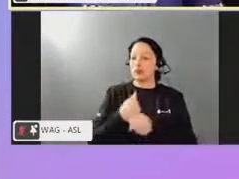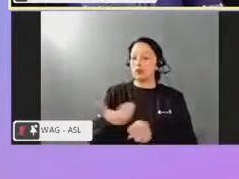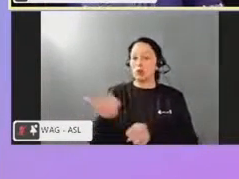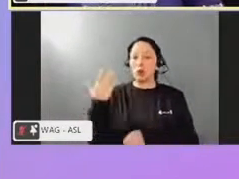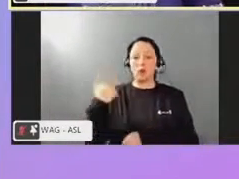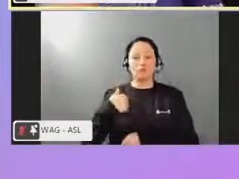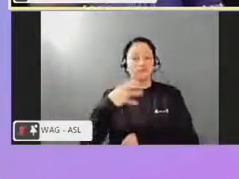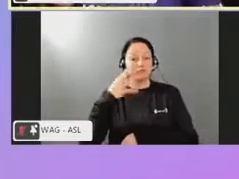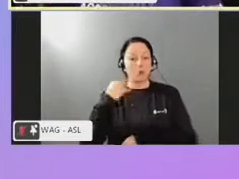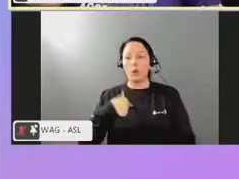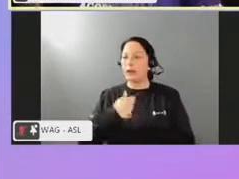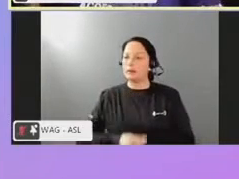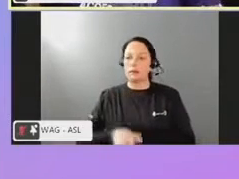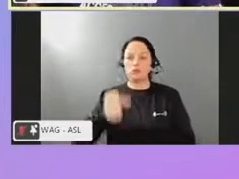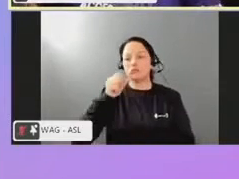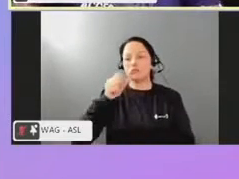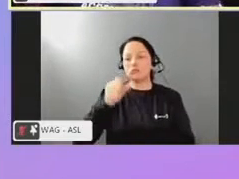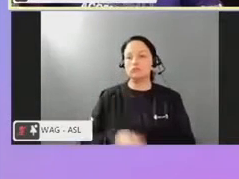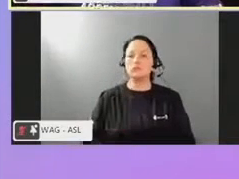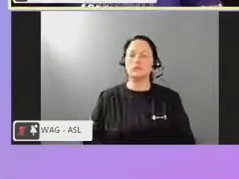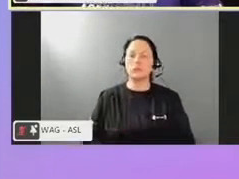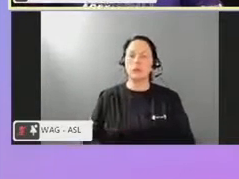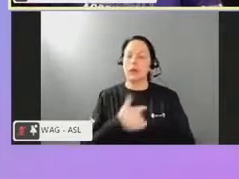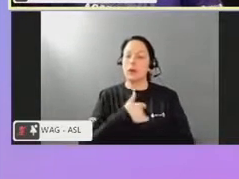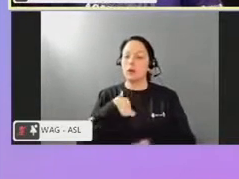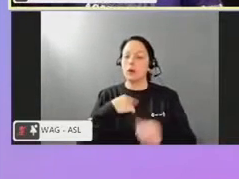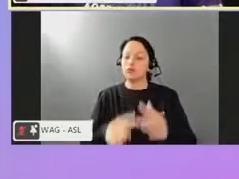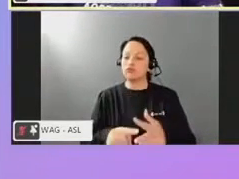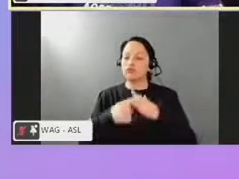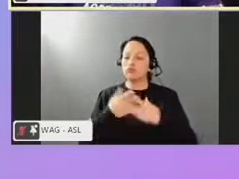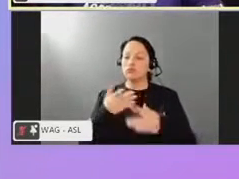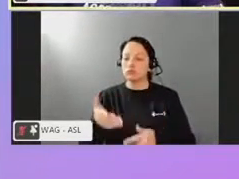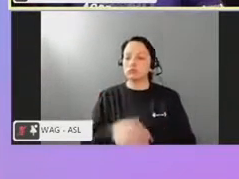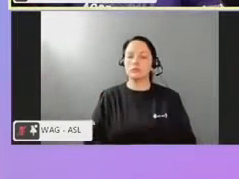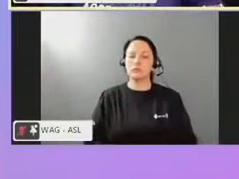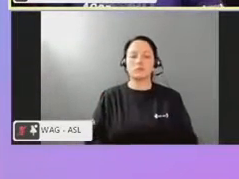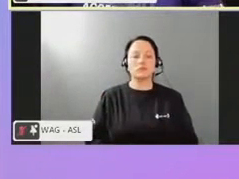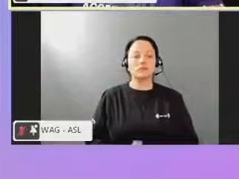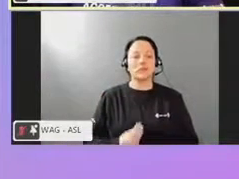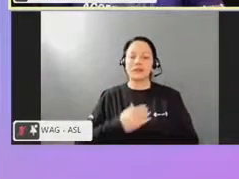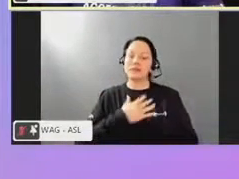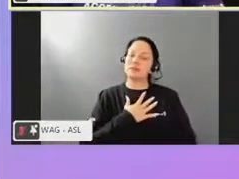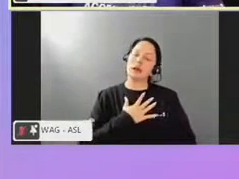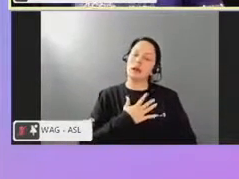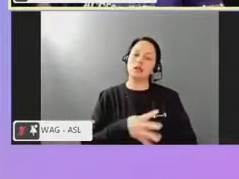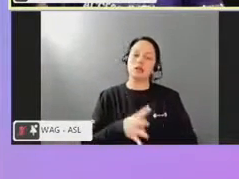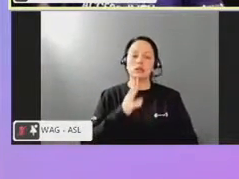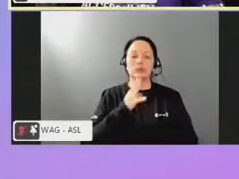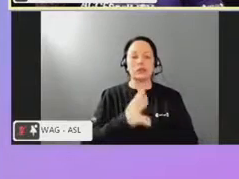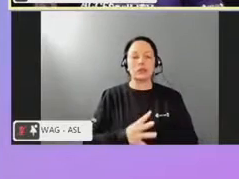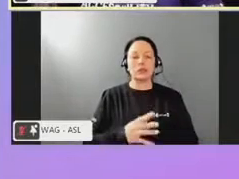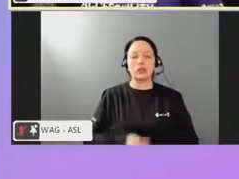conferences time here we've seen those folks many many times over. We have been those folks. I was that person years ago when I didn't take up the microphone.